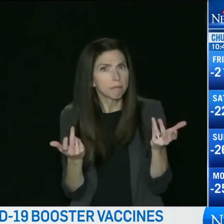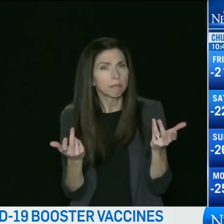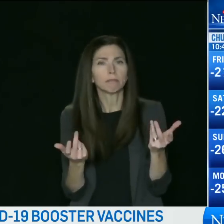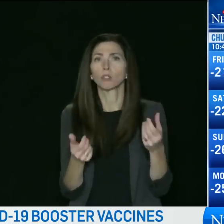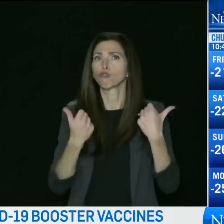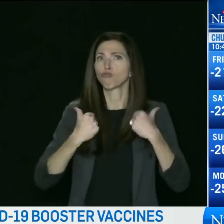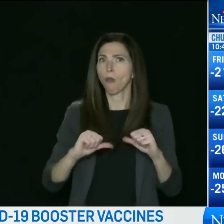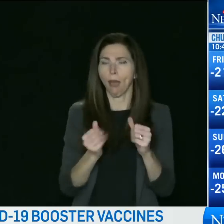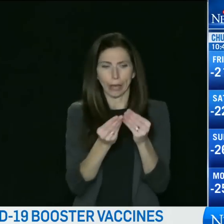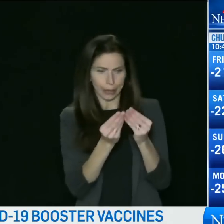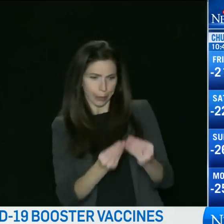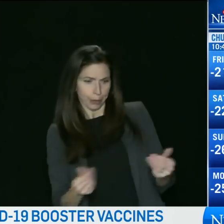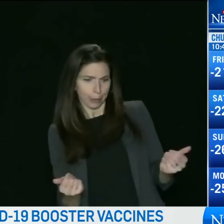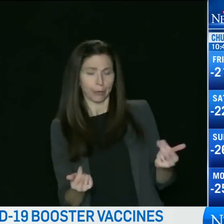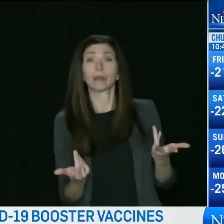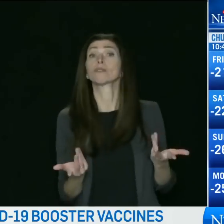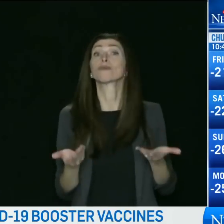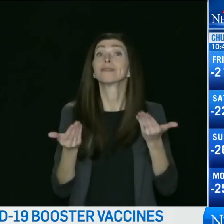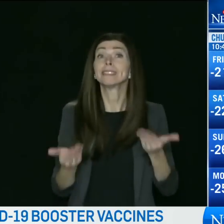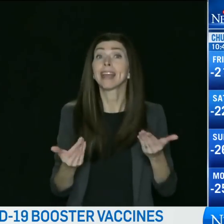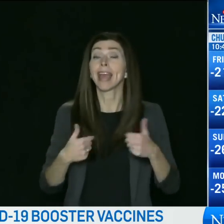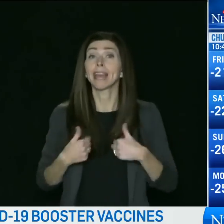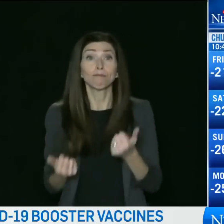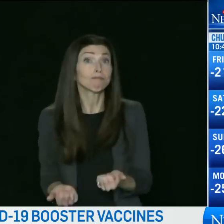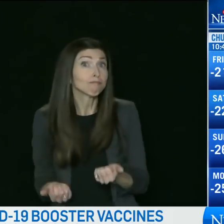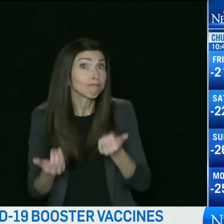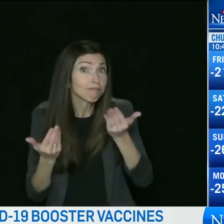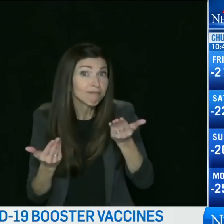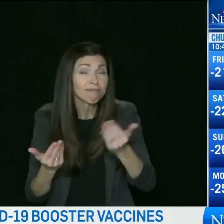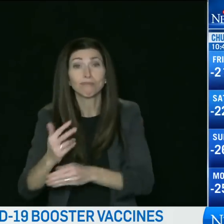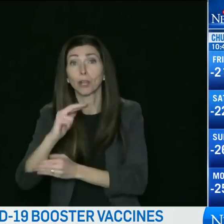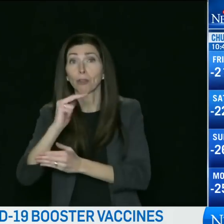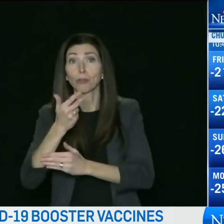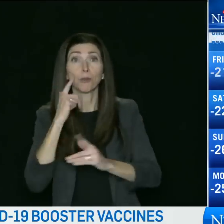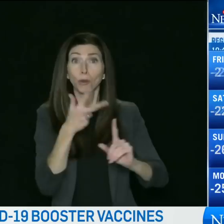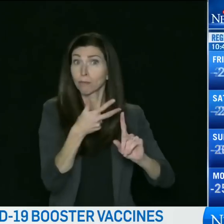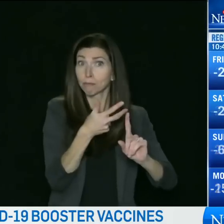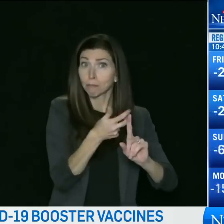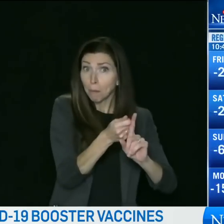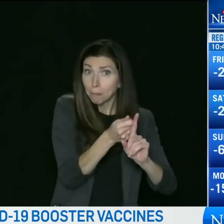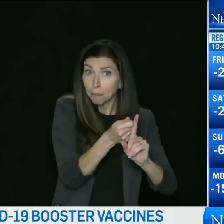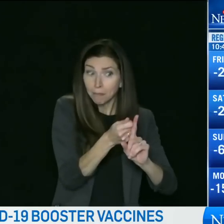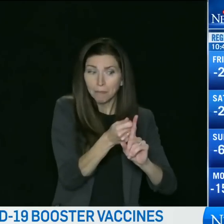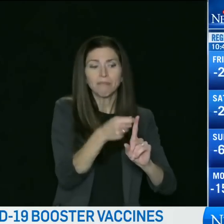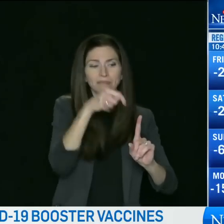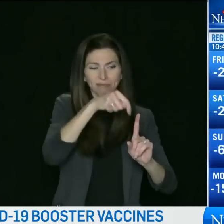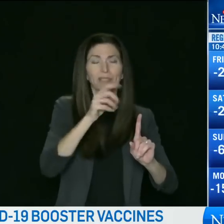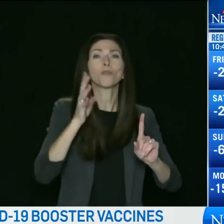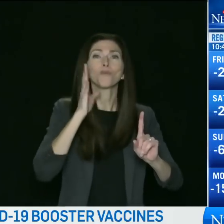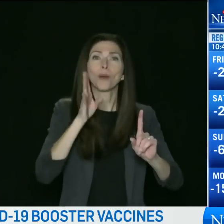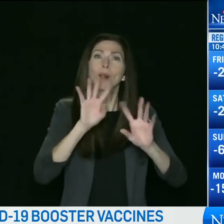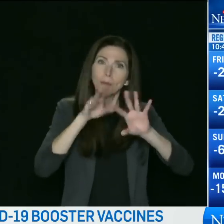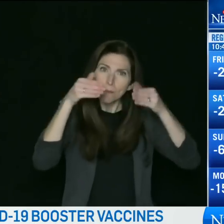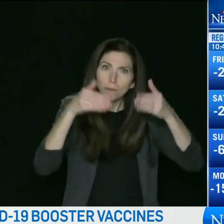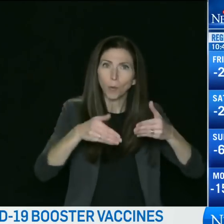ARE EFFECTIVE AGAINST SERIOUS ILLNESS AND EFFECTIVE AGAINST